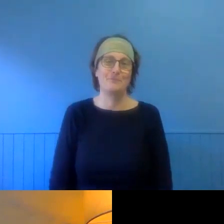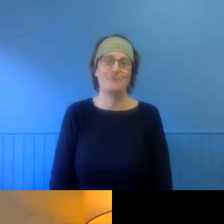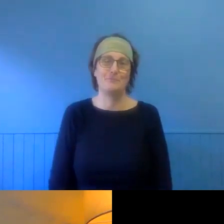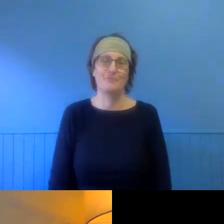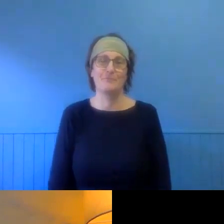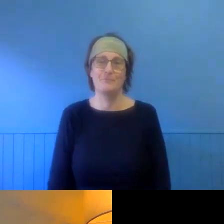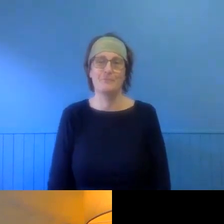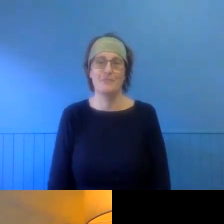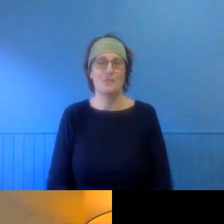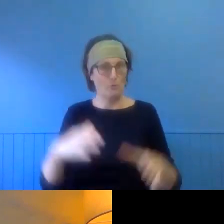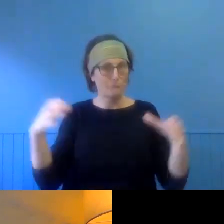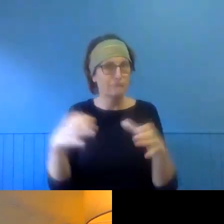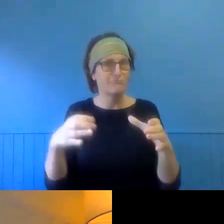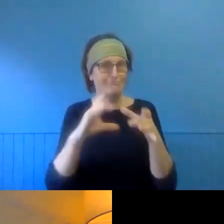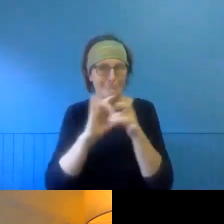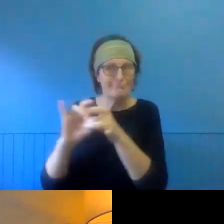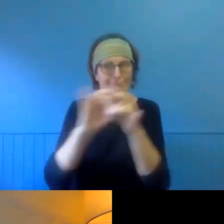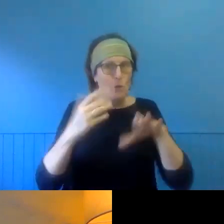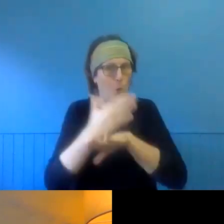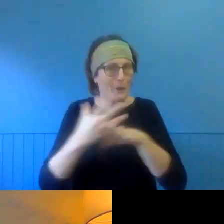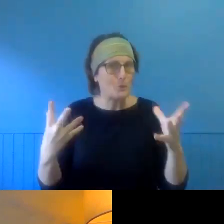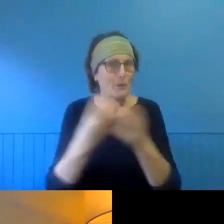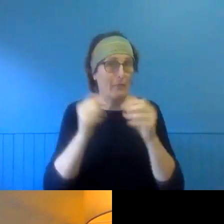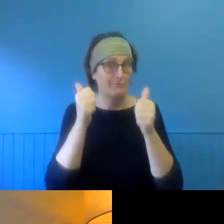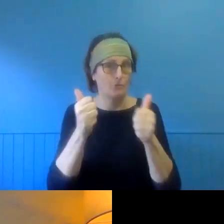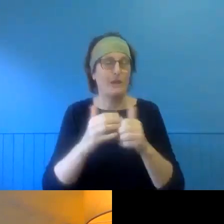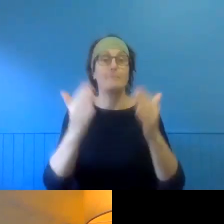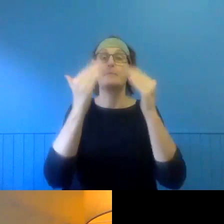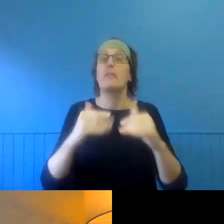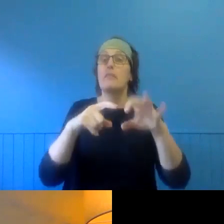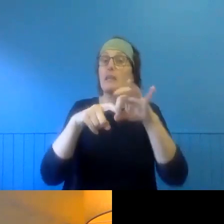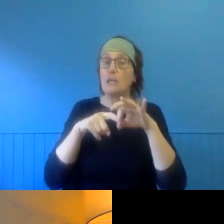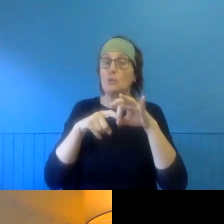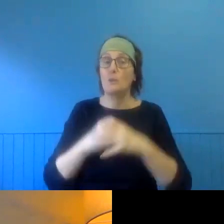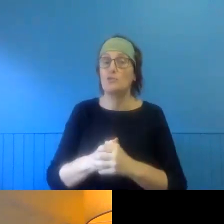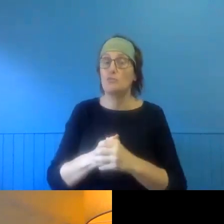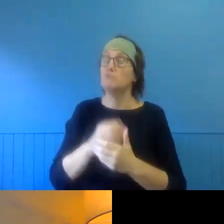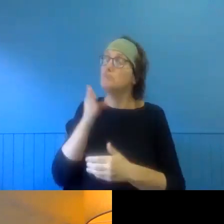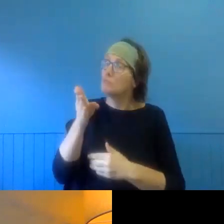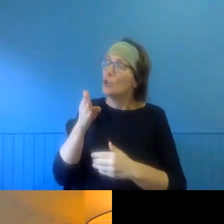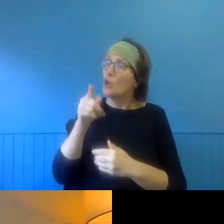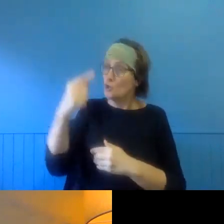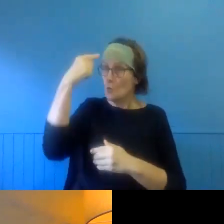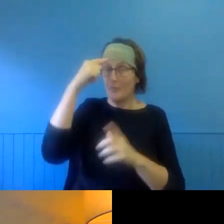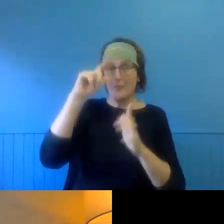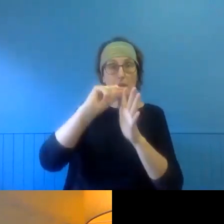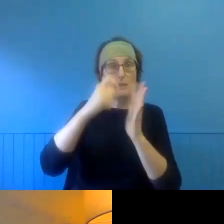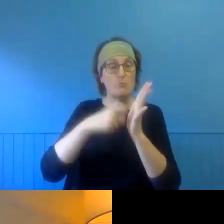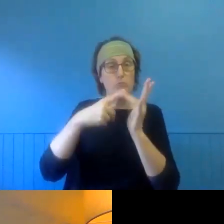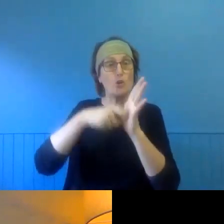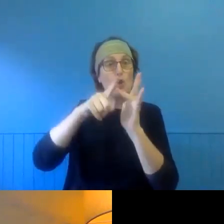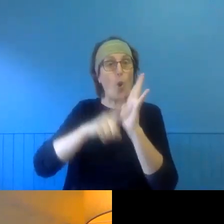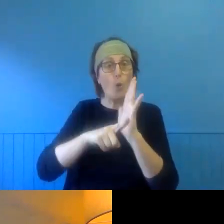love that. This is an interesting question, "Do you think these